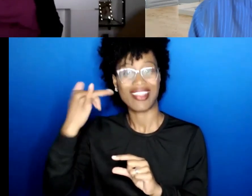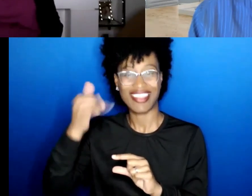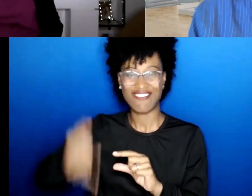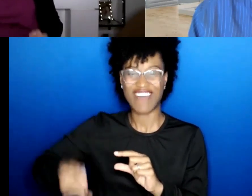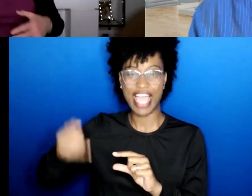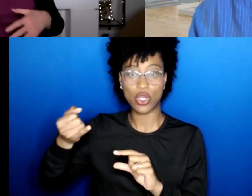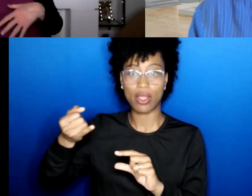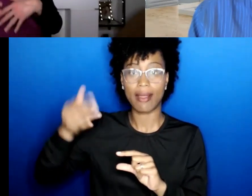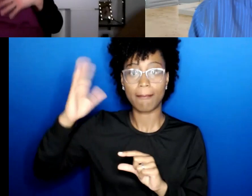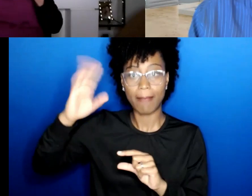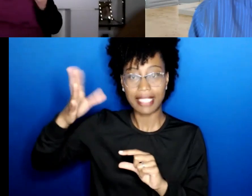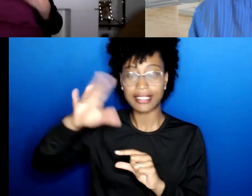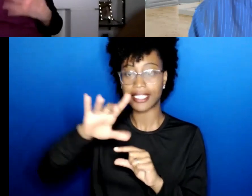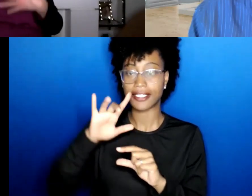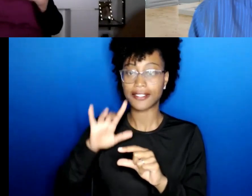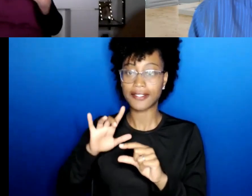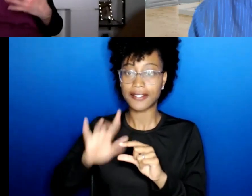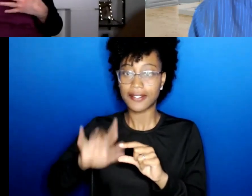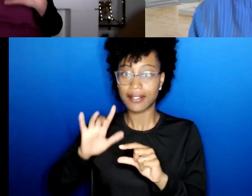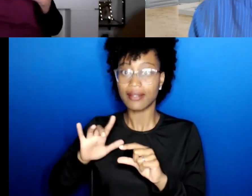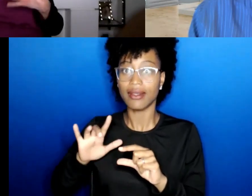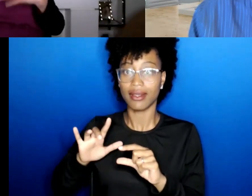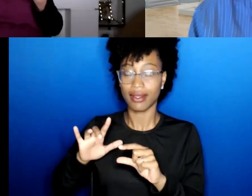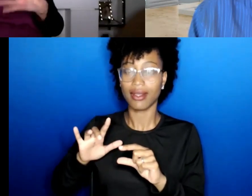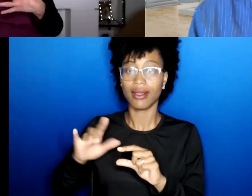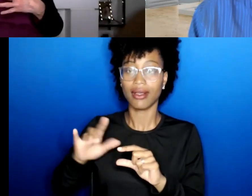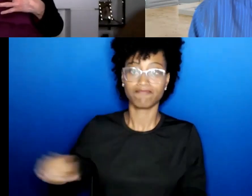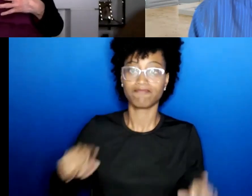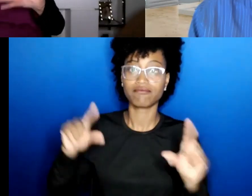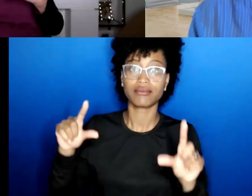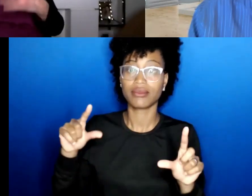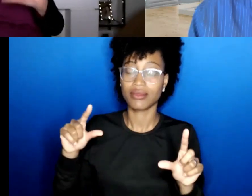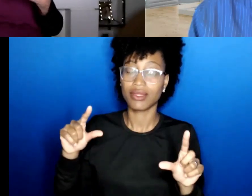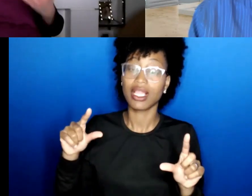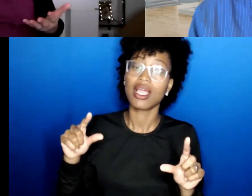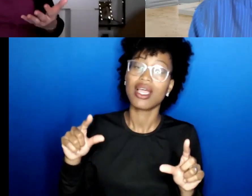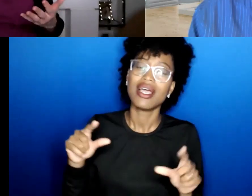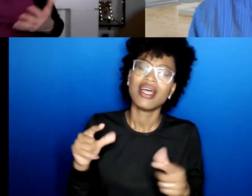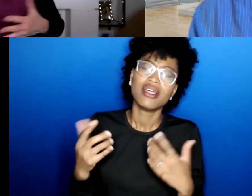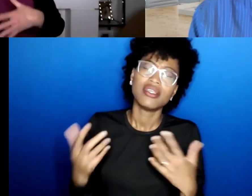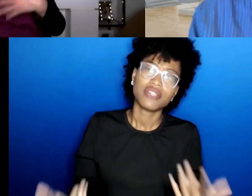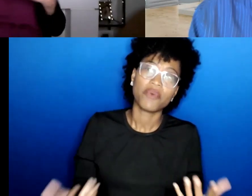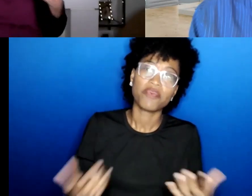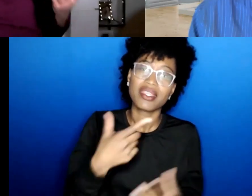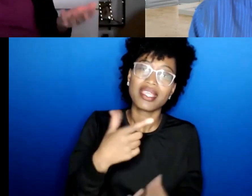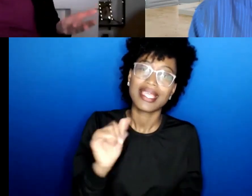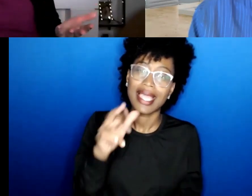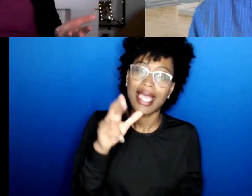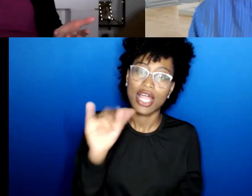06:28:55 To the gallery is part of the versioning reduction process. We go to scholarly meetings,